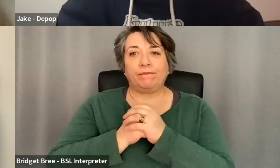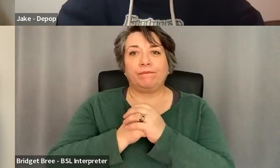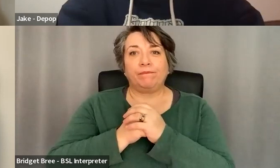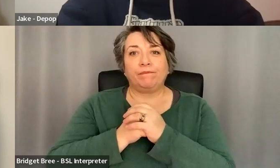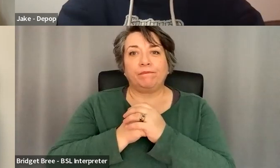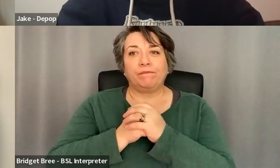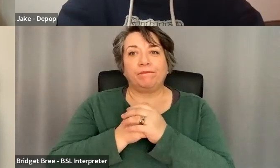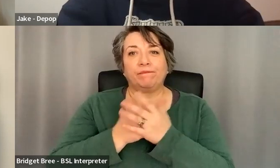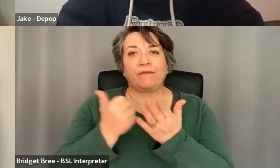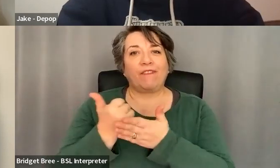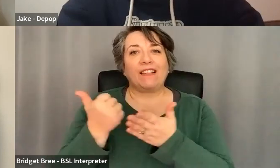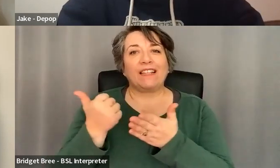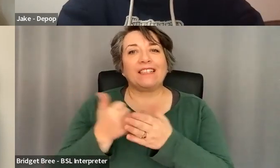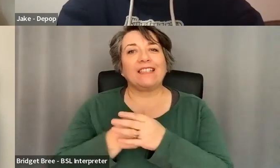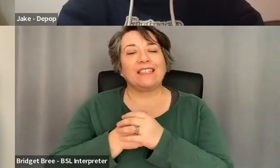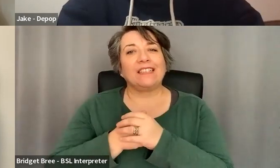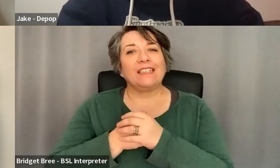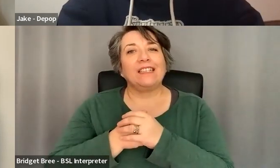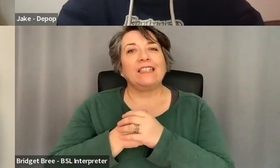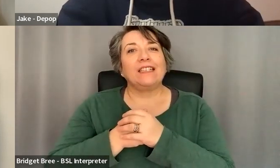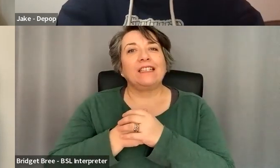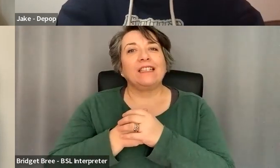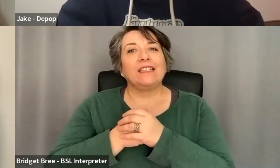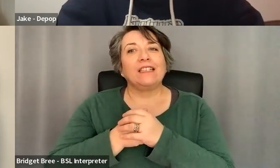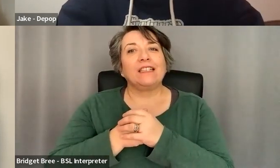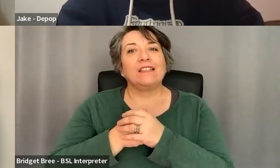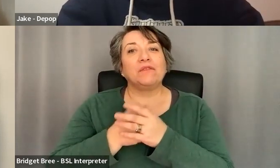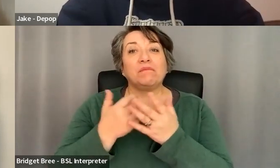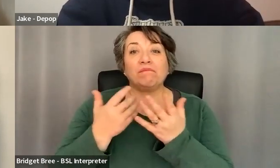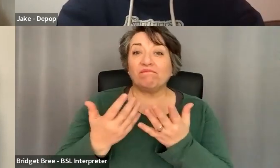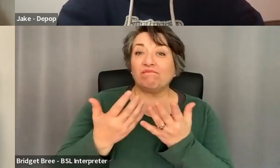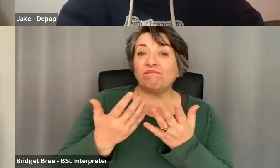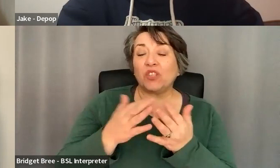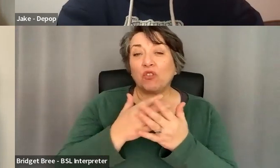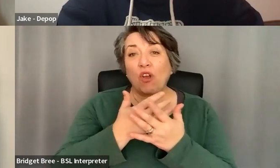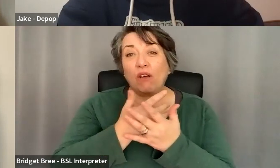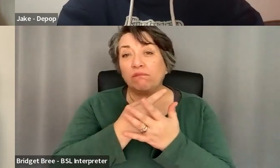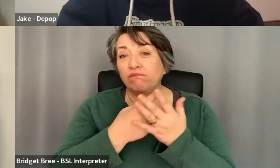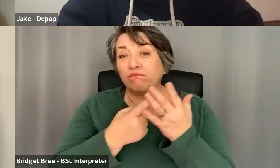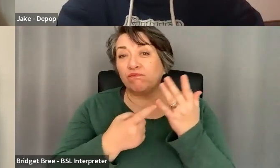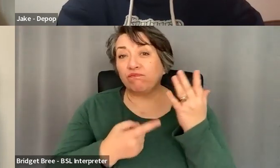Yeah. Pretty fantastic. Cause. This is. Say, you should say you got lots of different different people, lots of different types, types of roles. As I say, you have a lot of different people, a lot of different types of